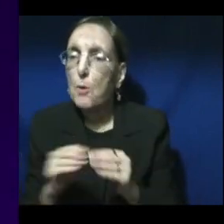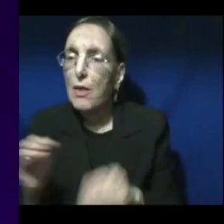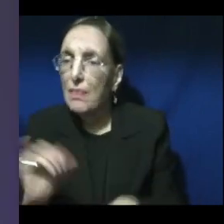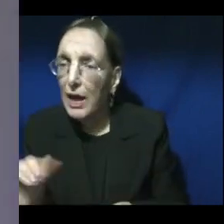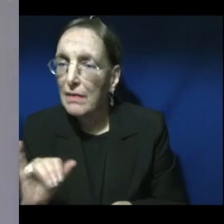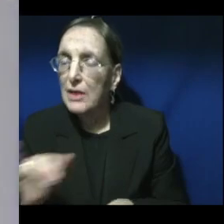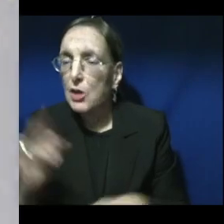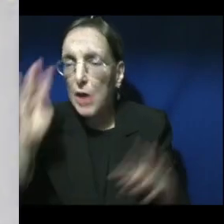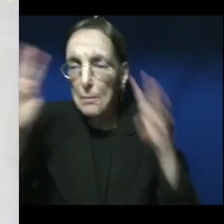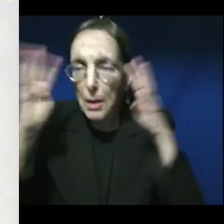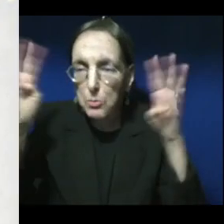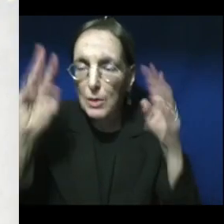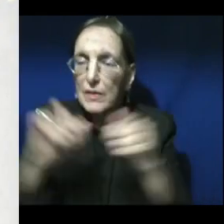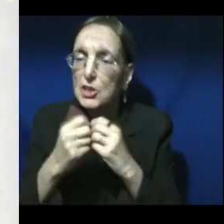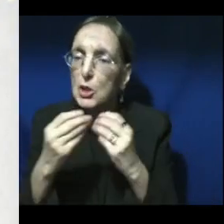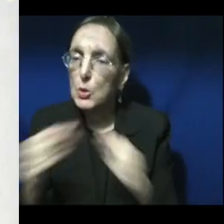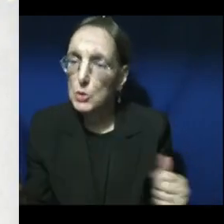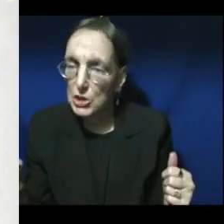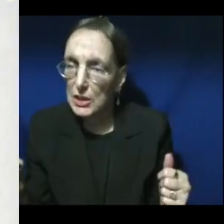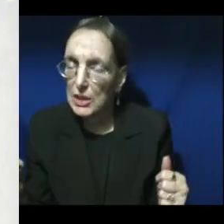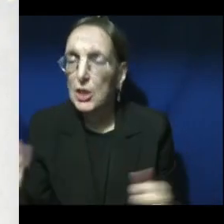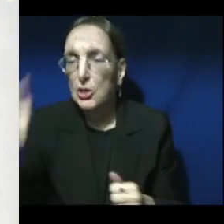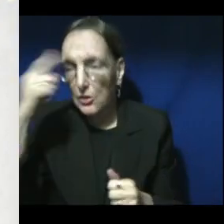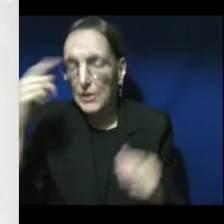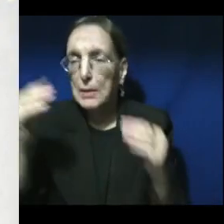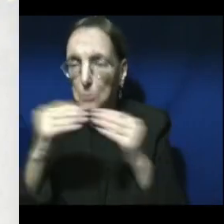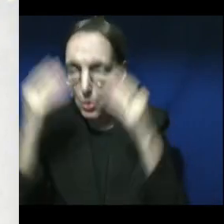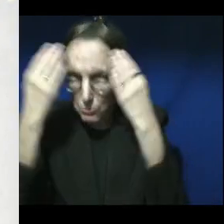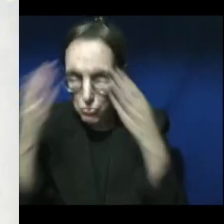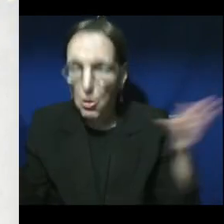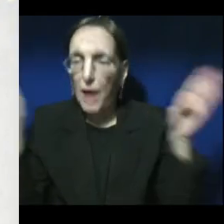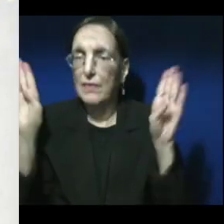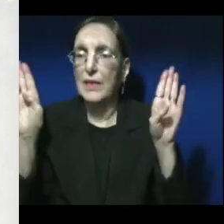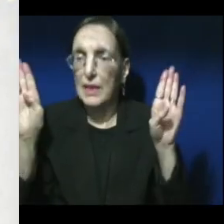is turn shoulds into coulds. Whether trying to come up with more creative solutions yourself